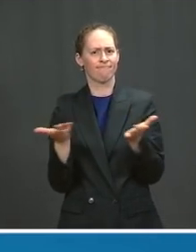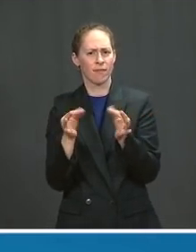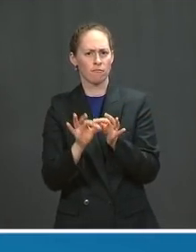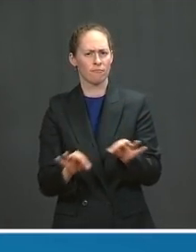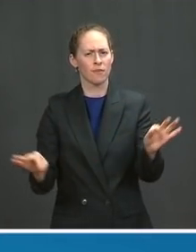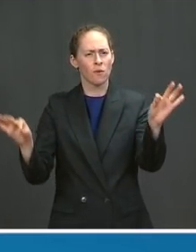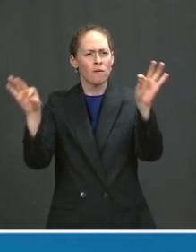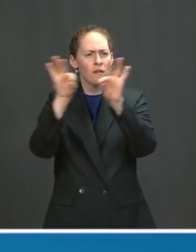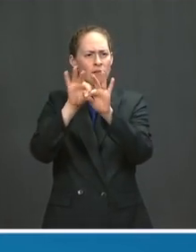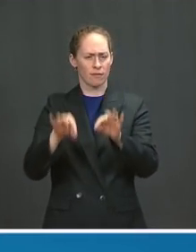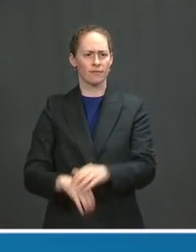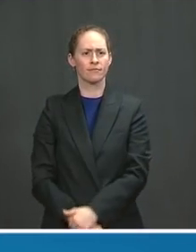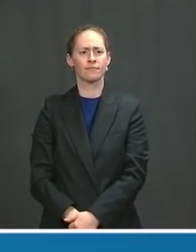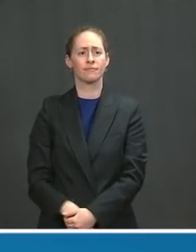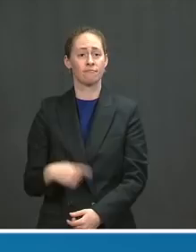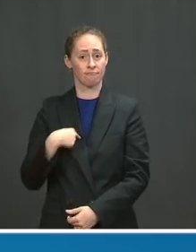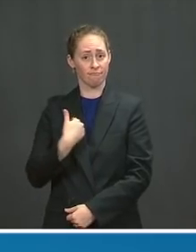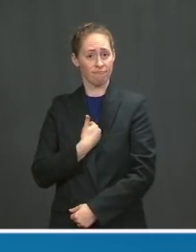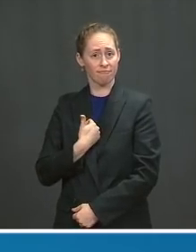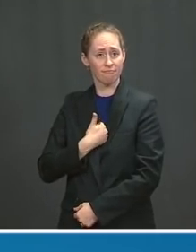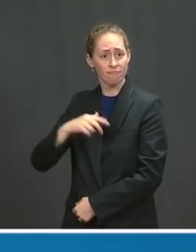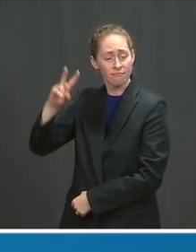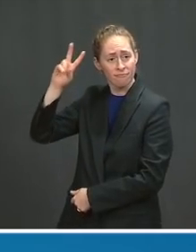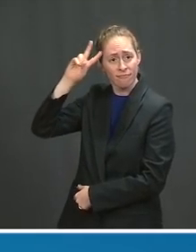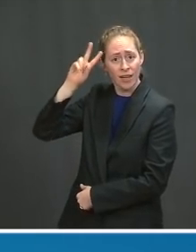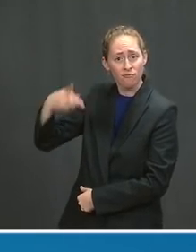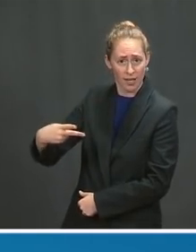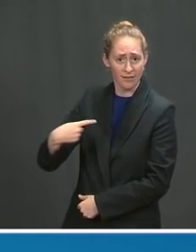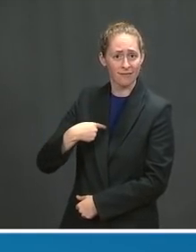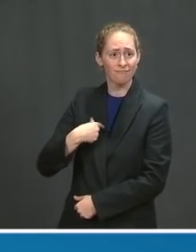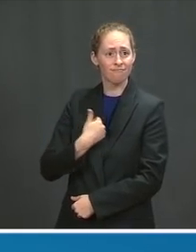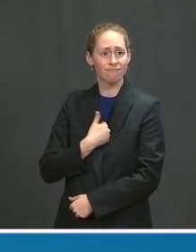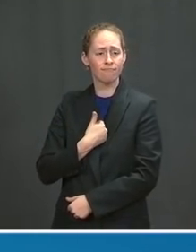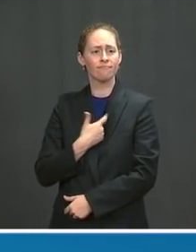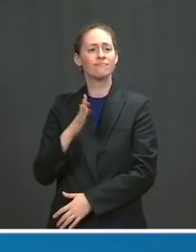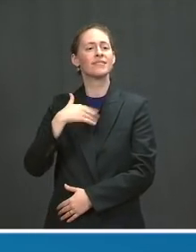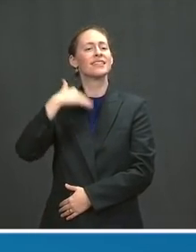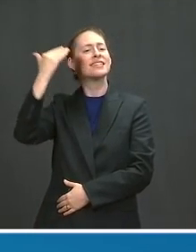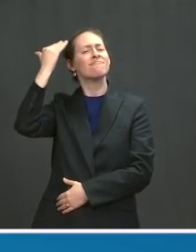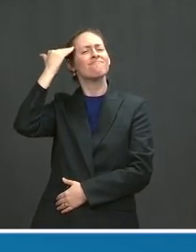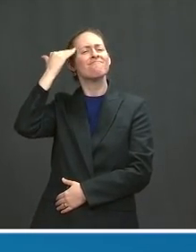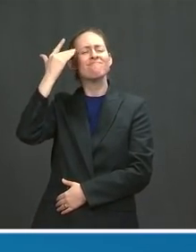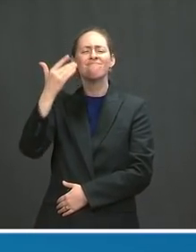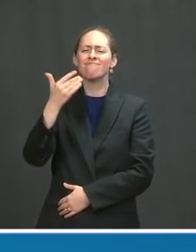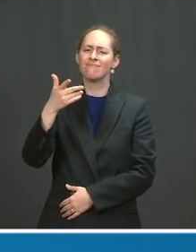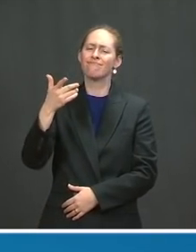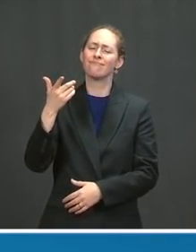I've come to know the United States Navy quite well. Every day, in fact, I'm surrounded by sailors